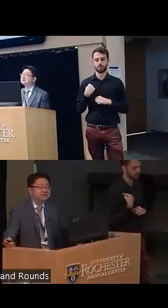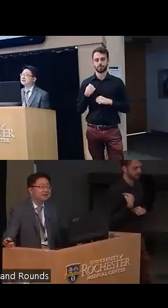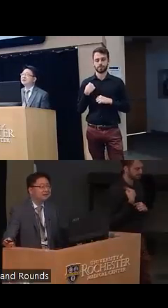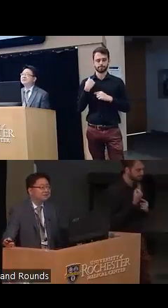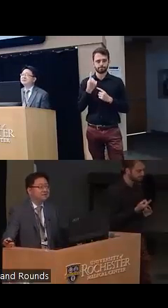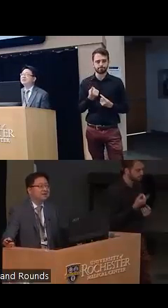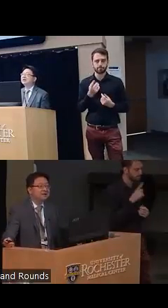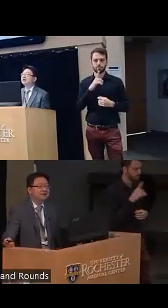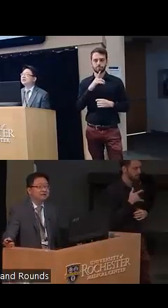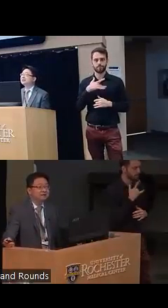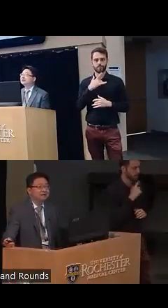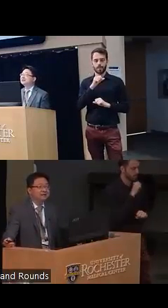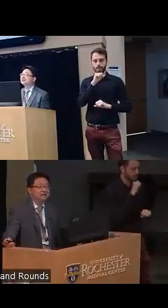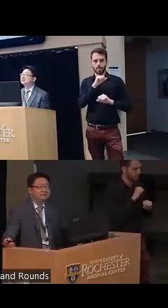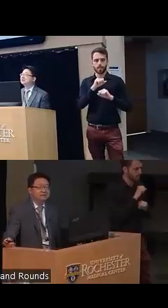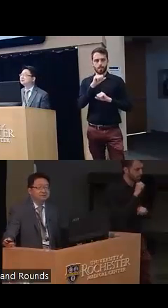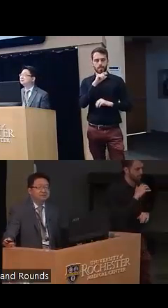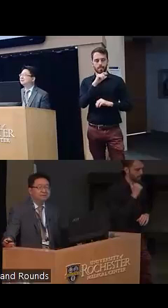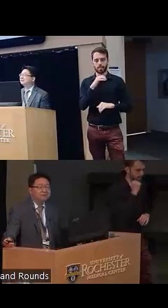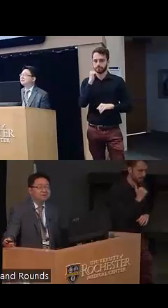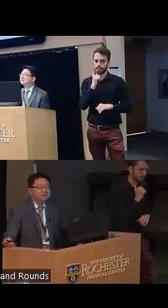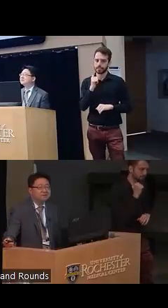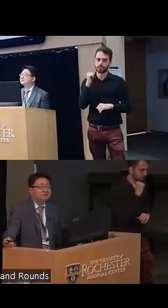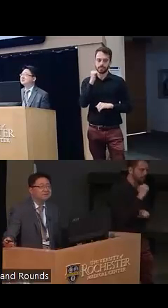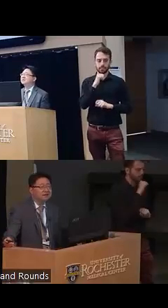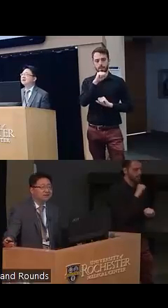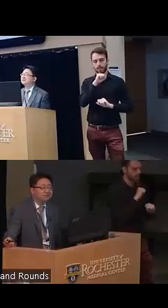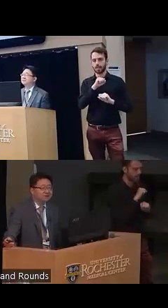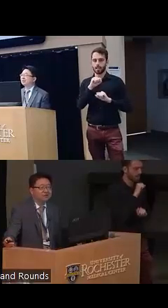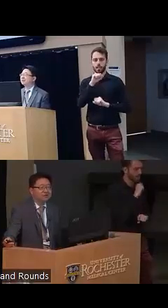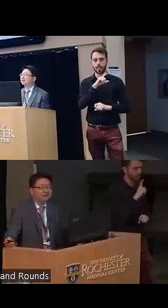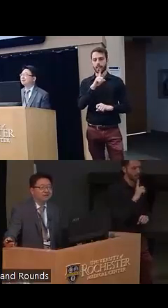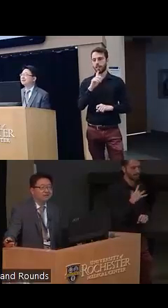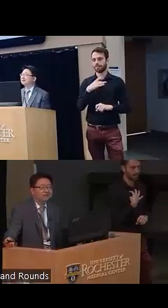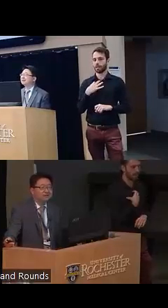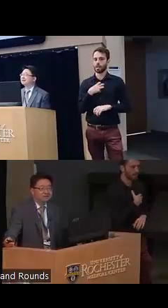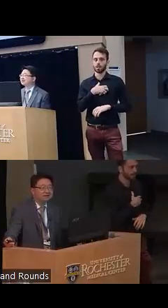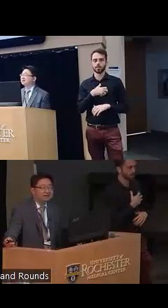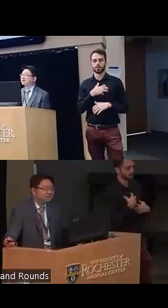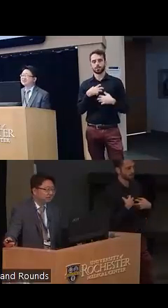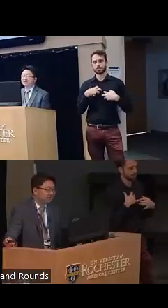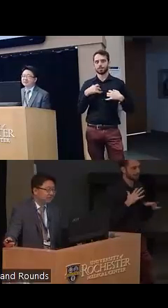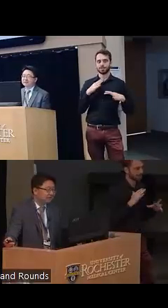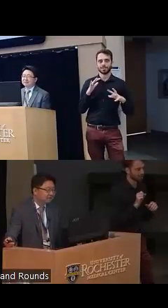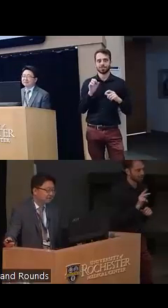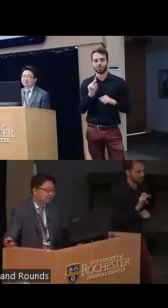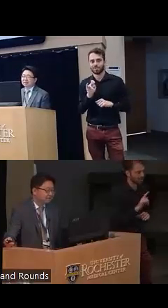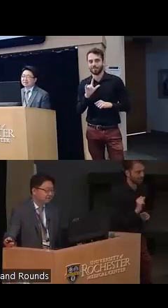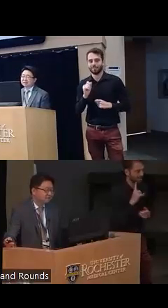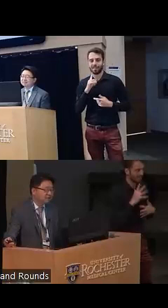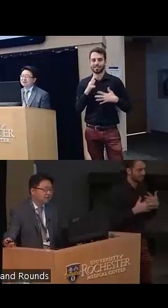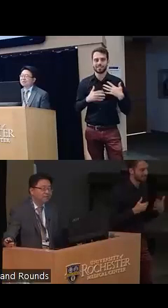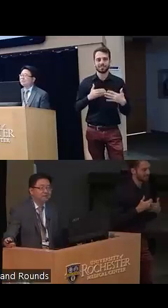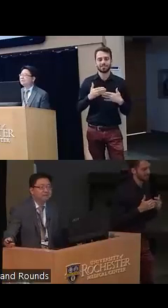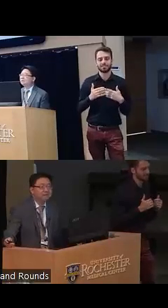day after day you know you're focusing on Survival more than inauguration and what we are hoping to